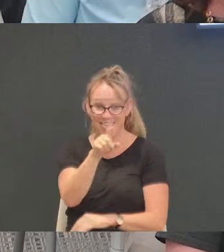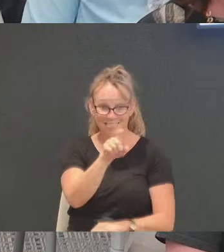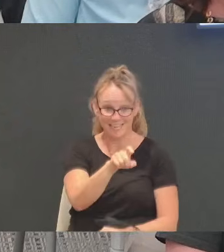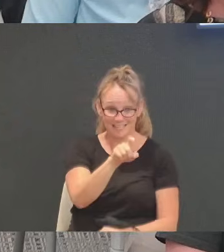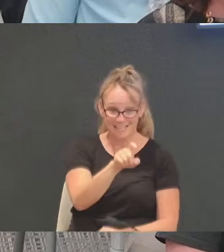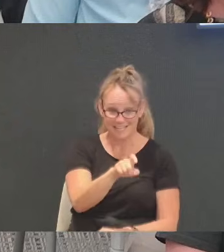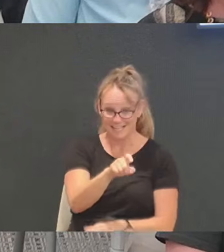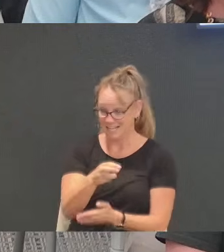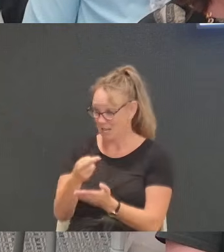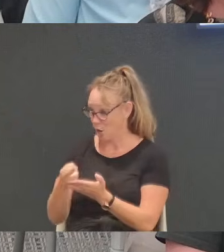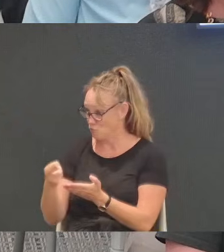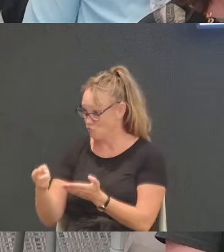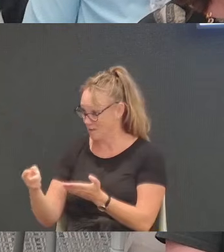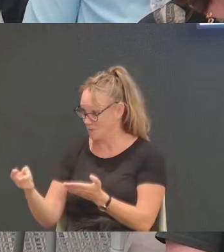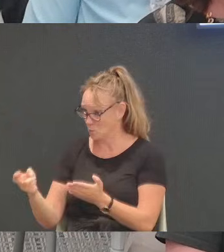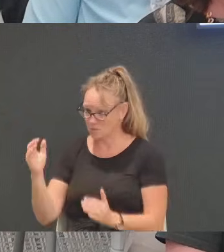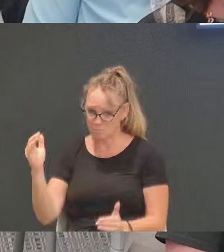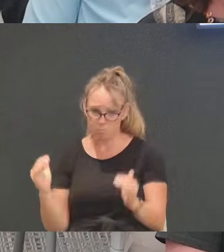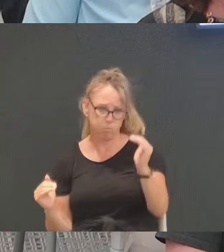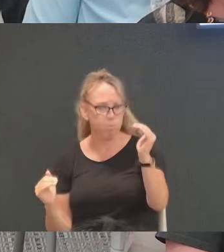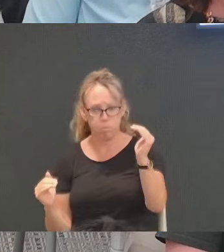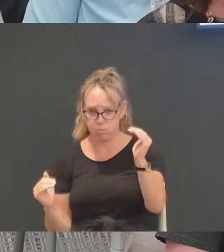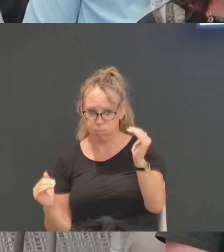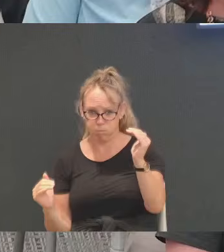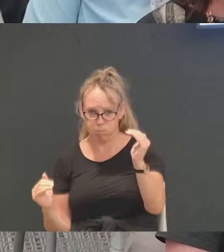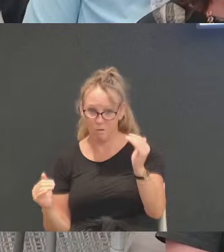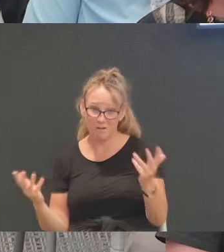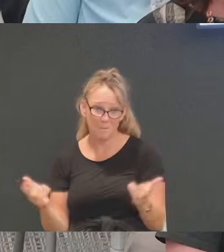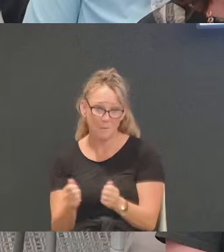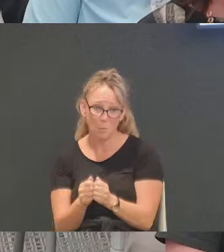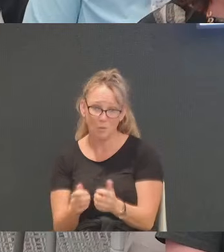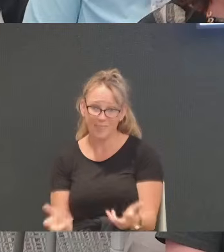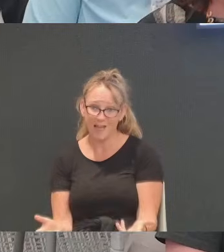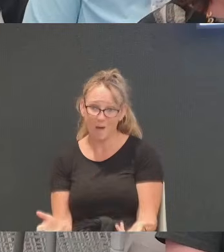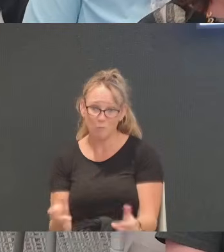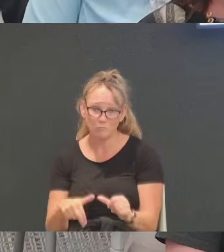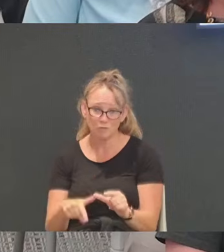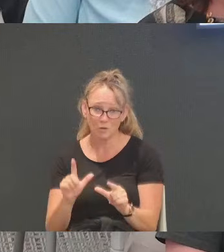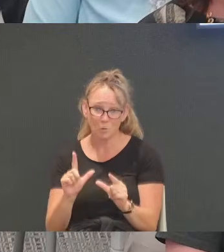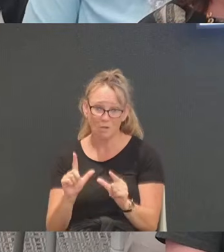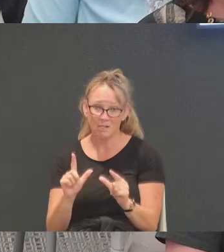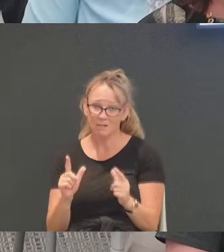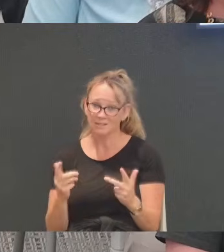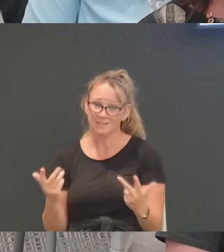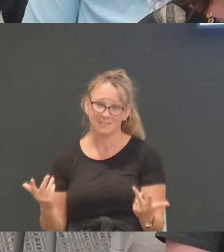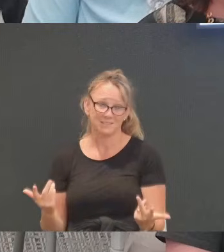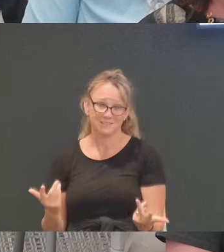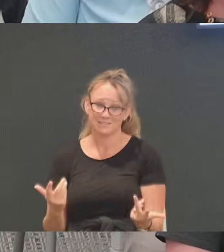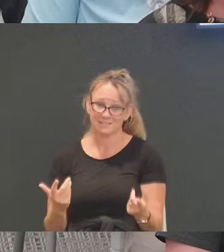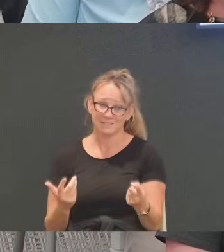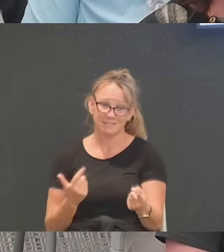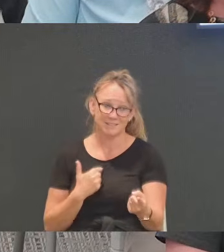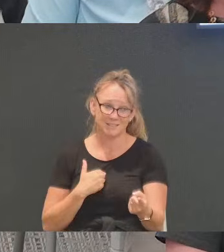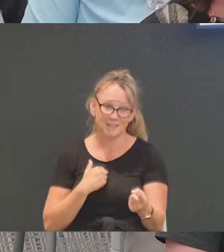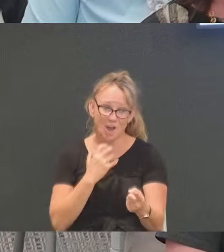this renewal real families lose real services and puts our most most valuable future assets